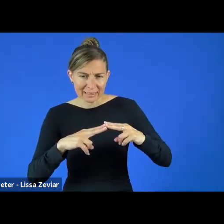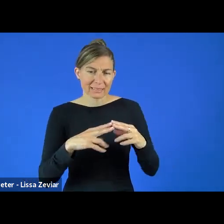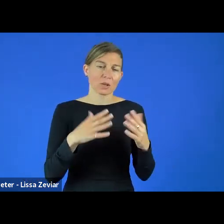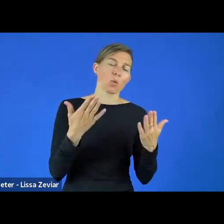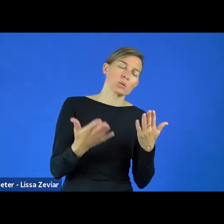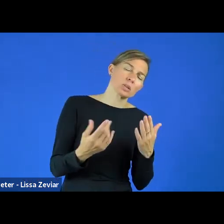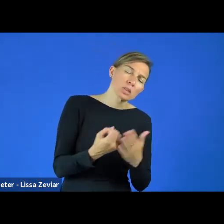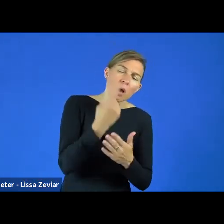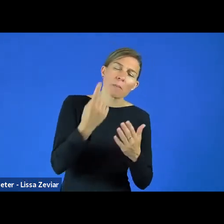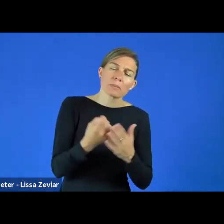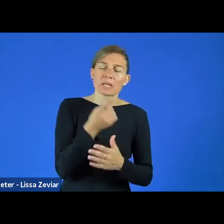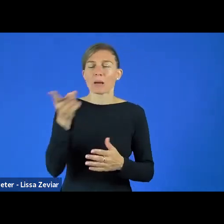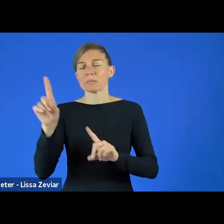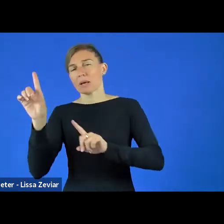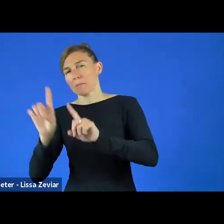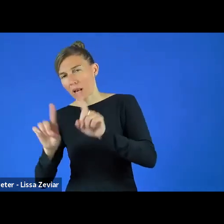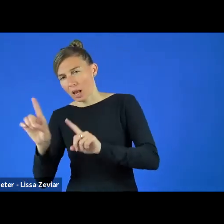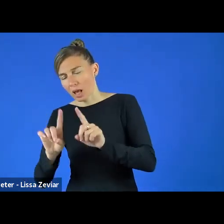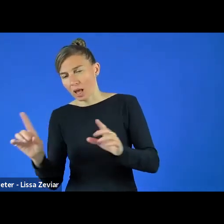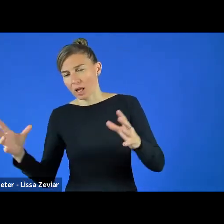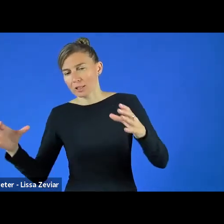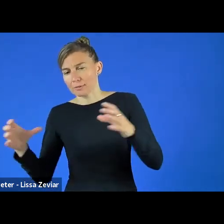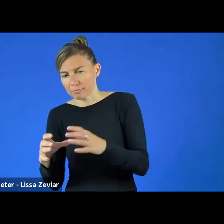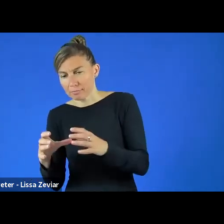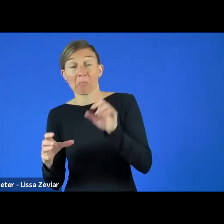but due to the pandemic we have been meeting digitally